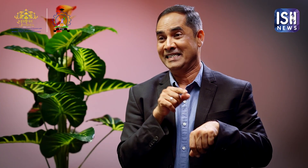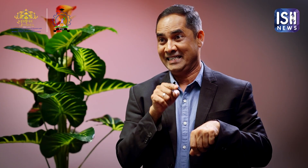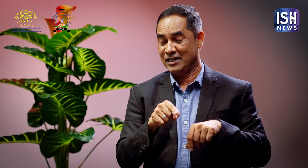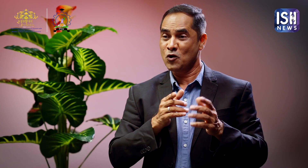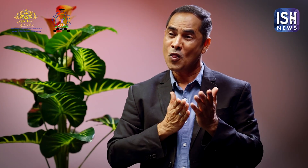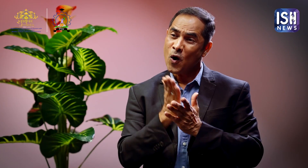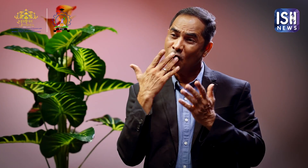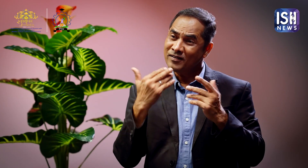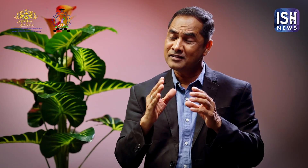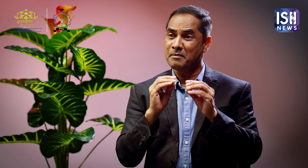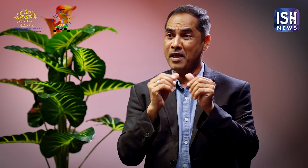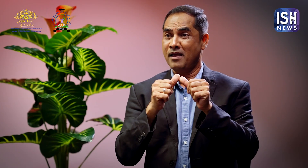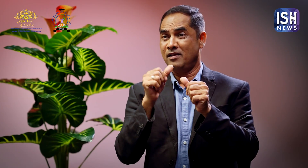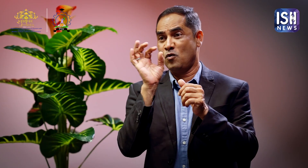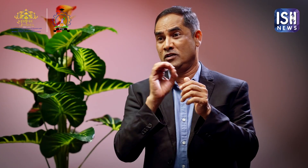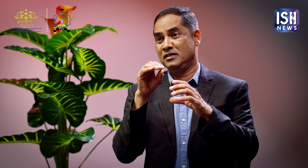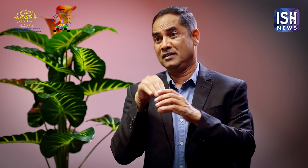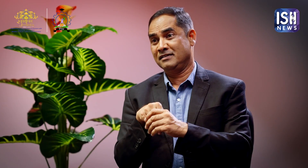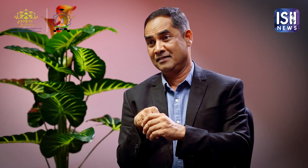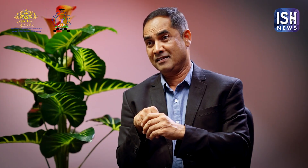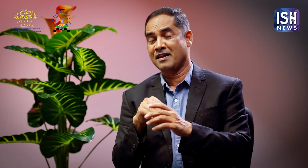I endured in this manner all the way to earning my BA degree in Orissa.